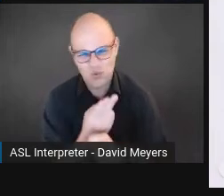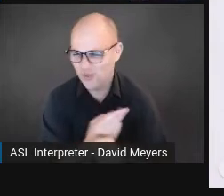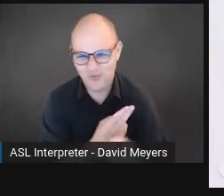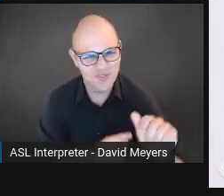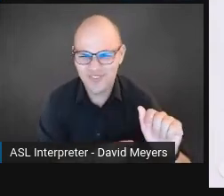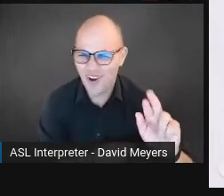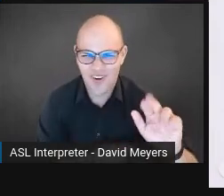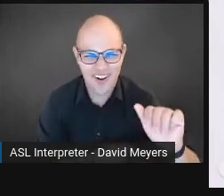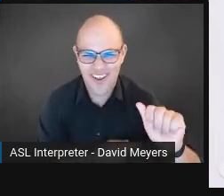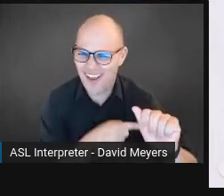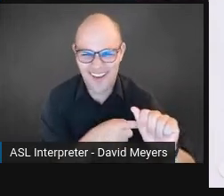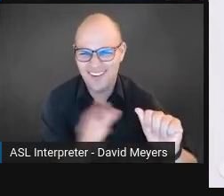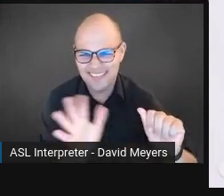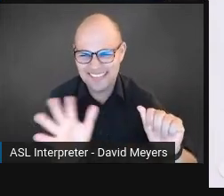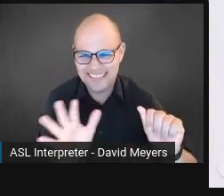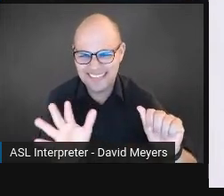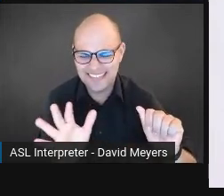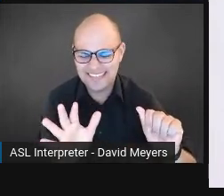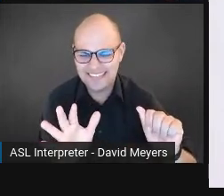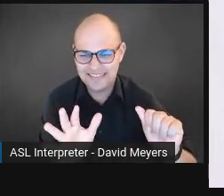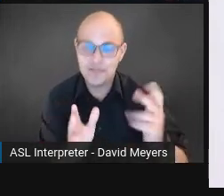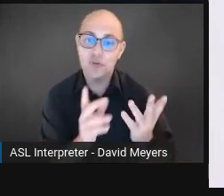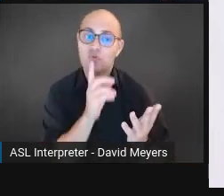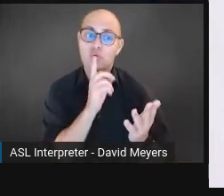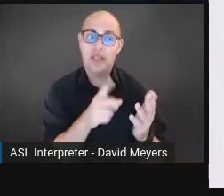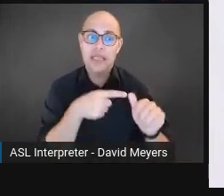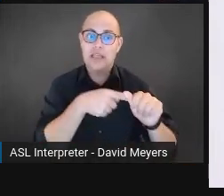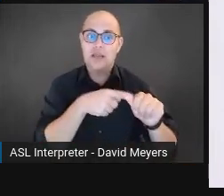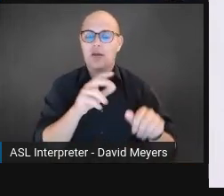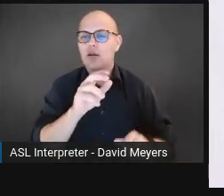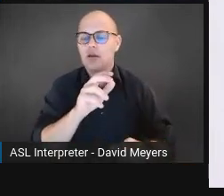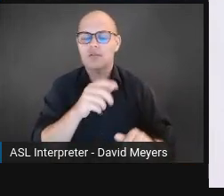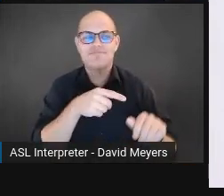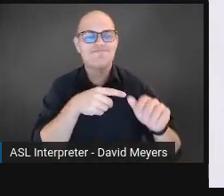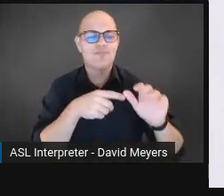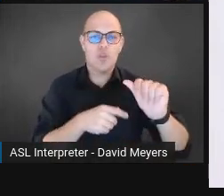More realistically, it's don't use ARIA for something